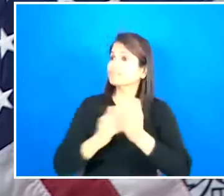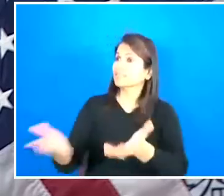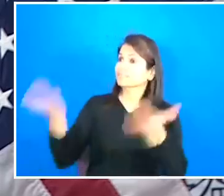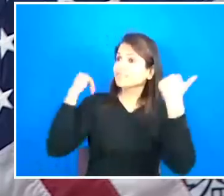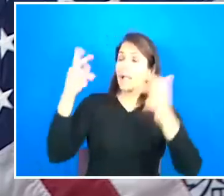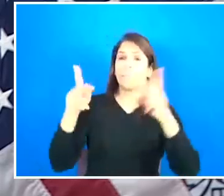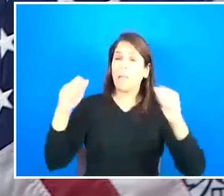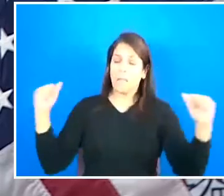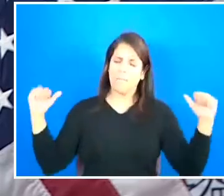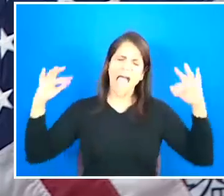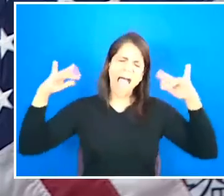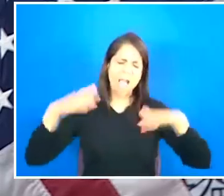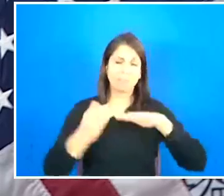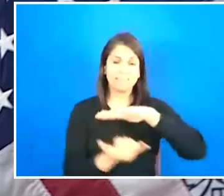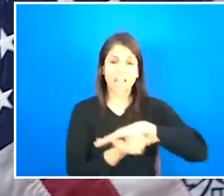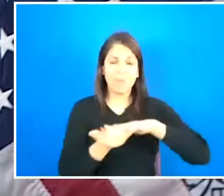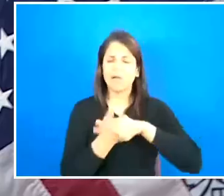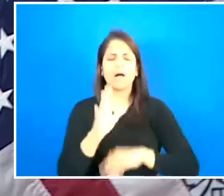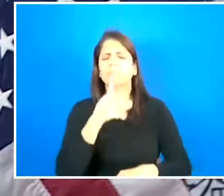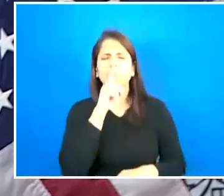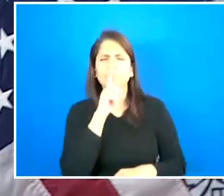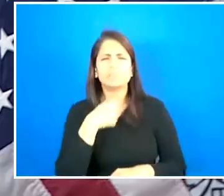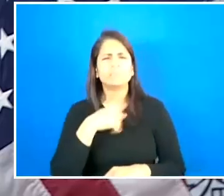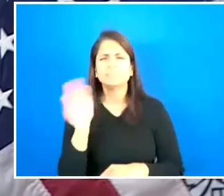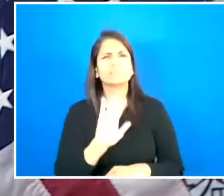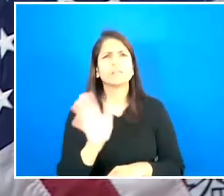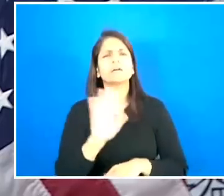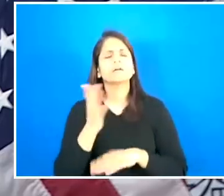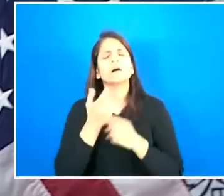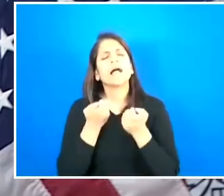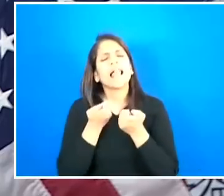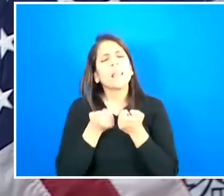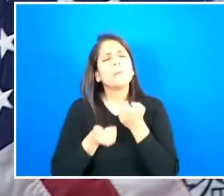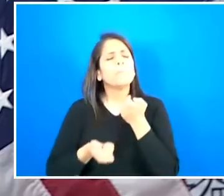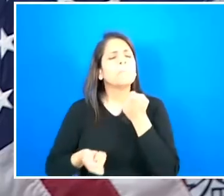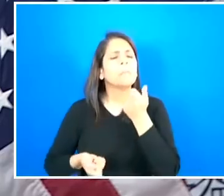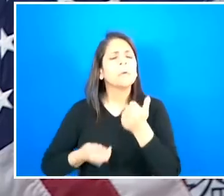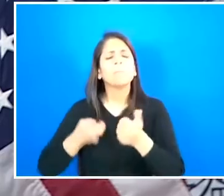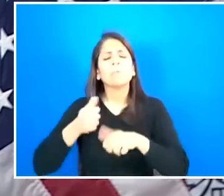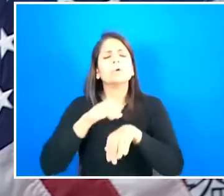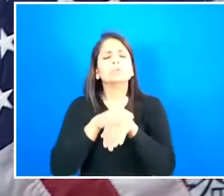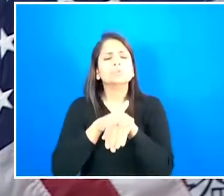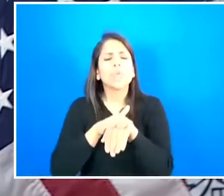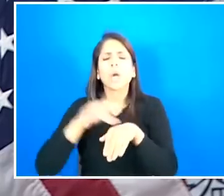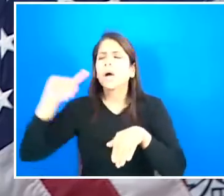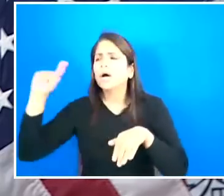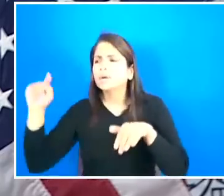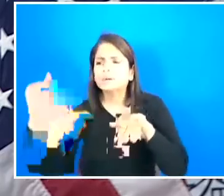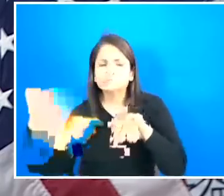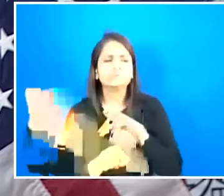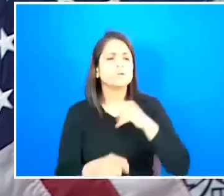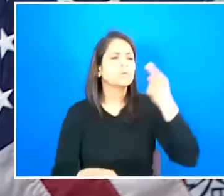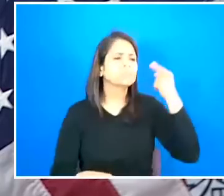ON SUDDENLY. I EXPECT IT TO BE OSLW AND STEADY IN STAGES. I THINK PEOPLE ARE GOING TO HAVE FOAL THEIR WAY